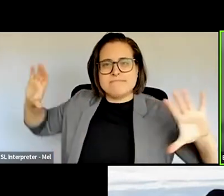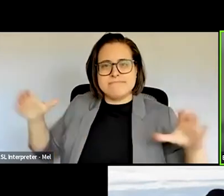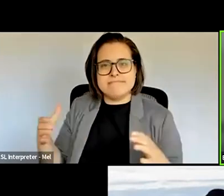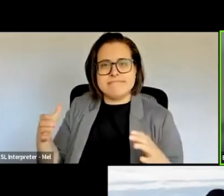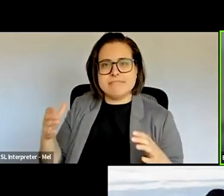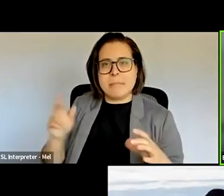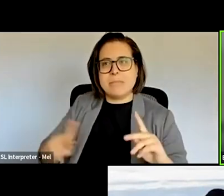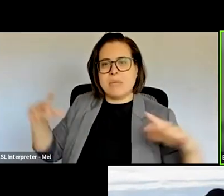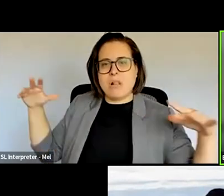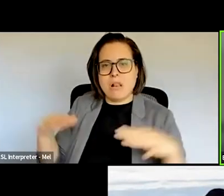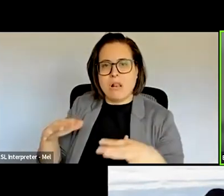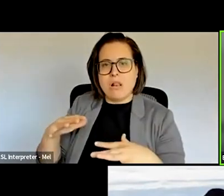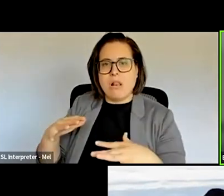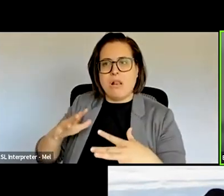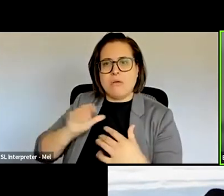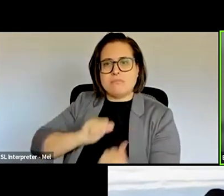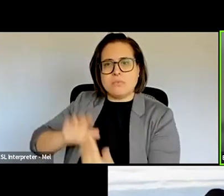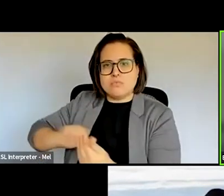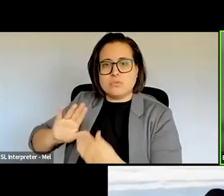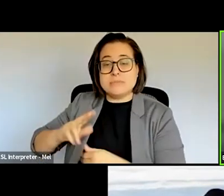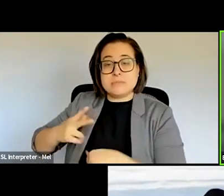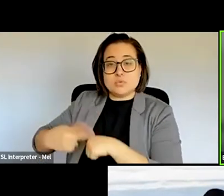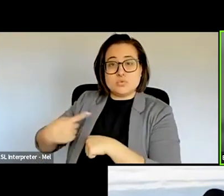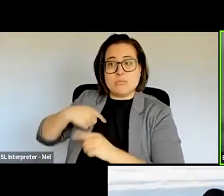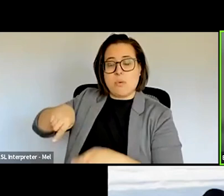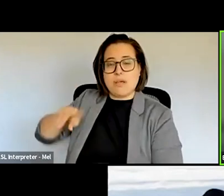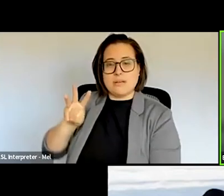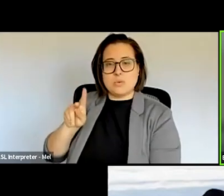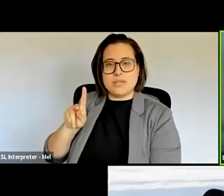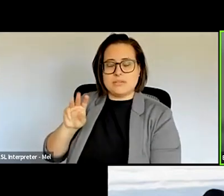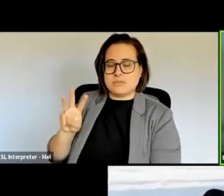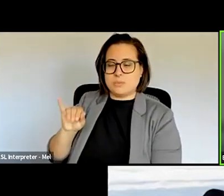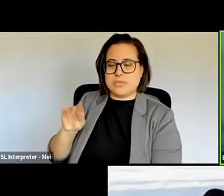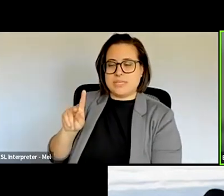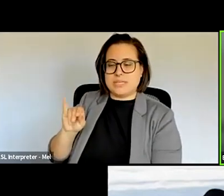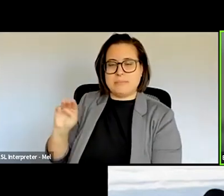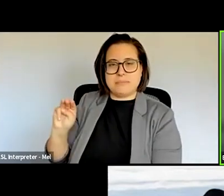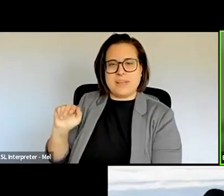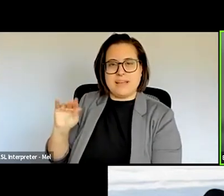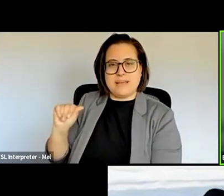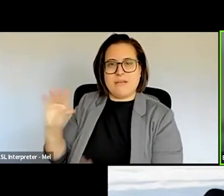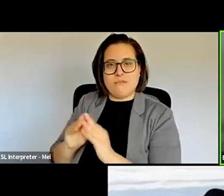It's remarkable. I've twice attended the Wikimania conference and it's very inspiring to see these